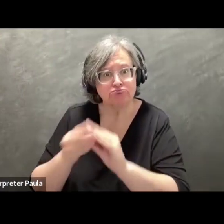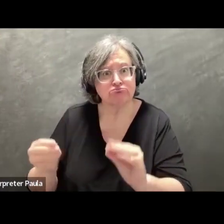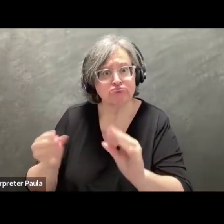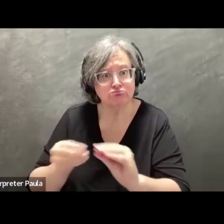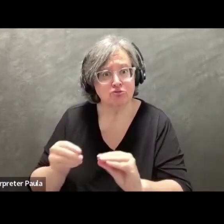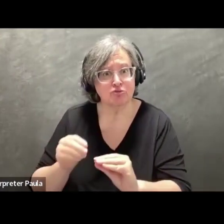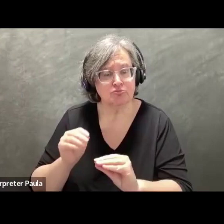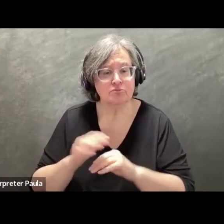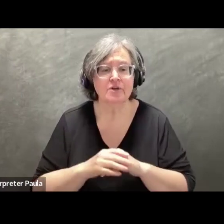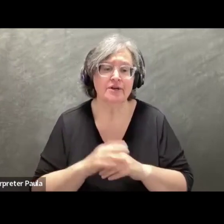Yeah, that's me a nutshell.